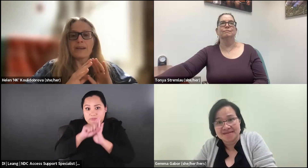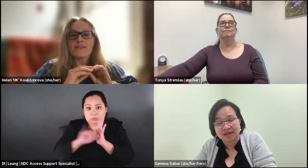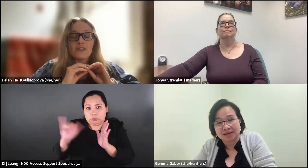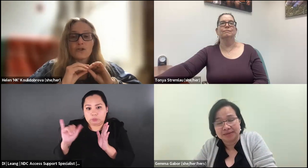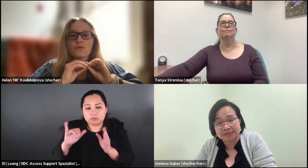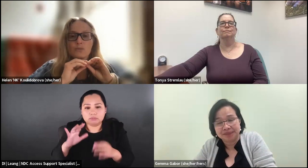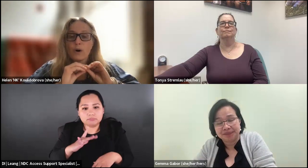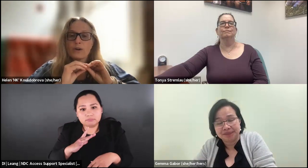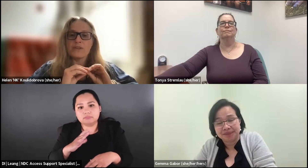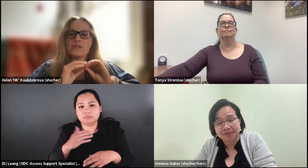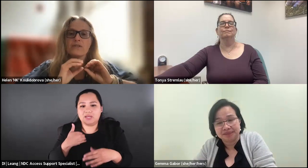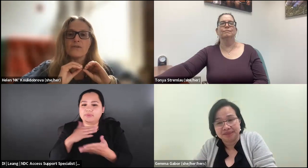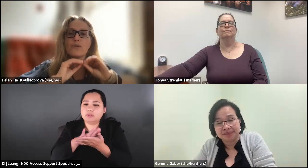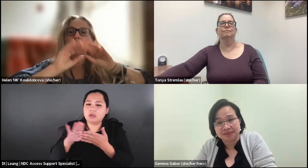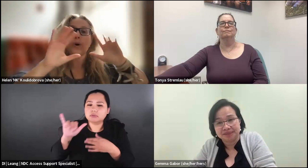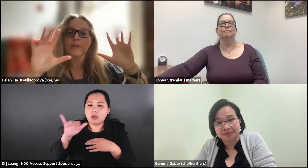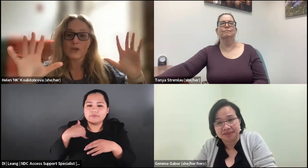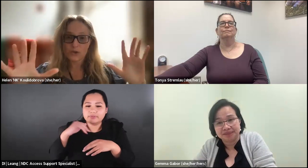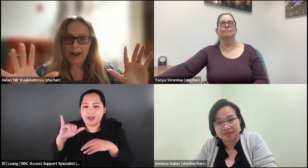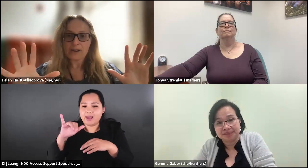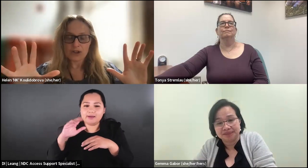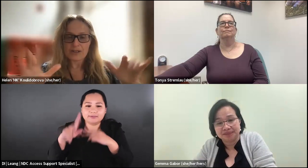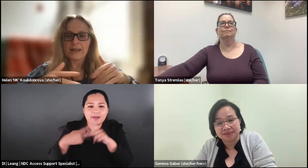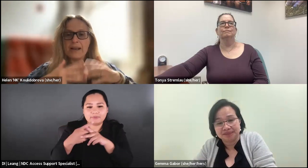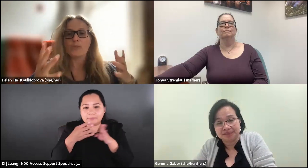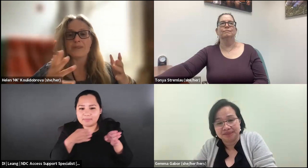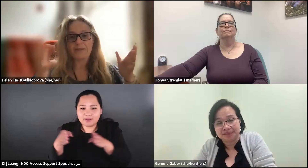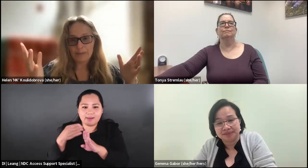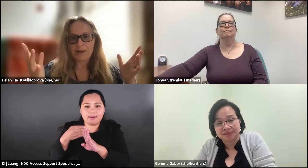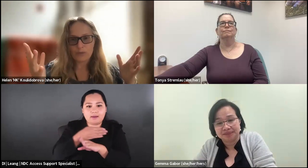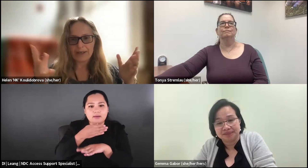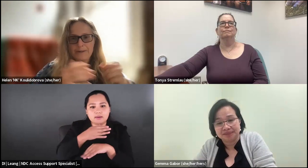because this is one of the foregoing strategies that helps everybody win.